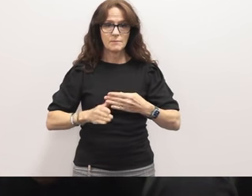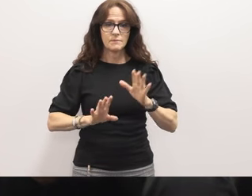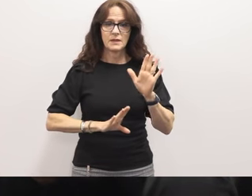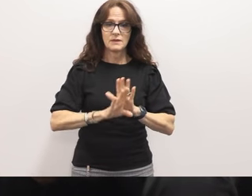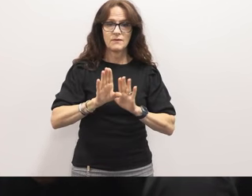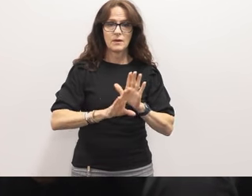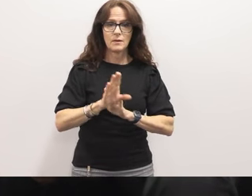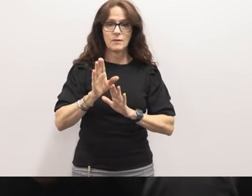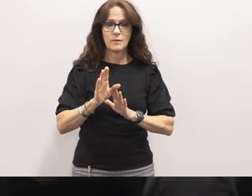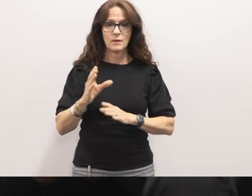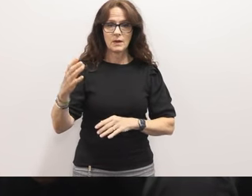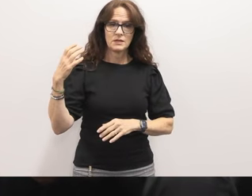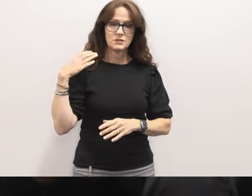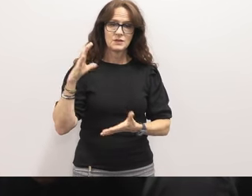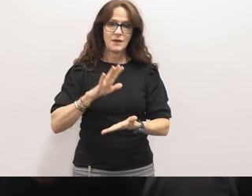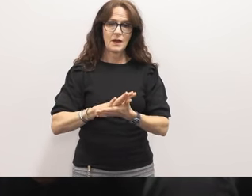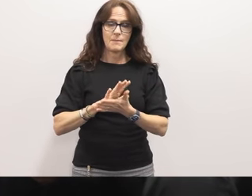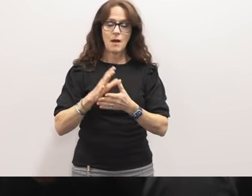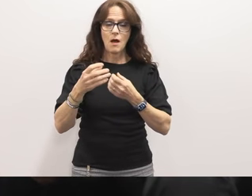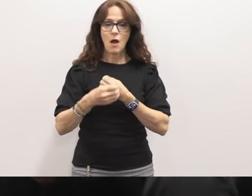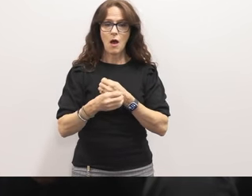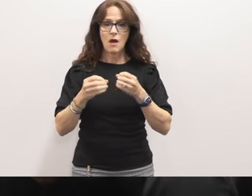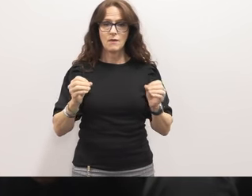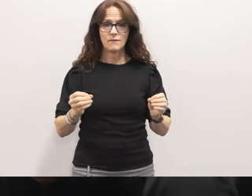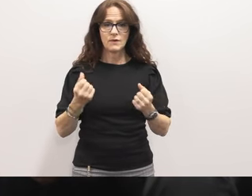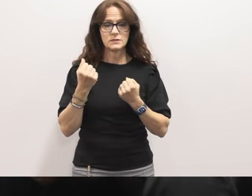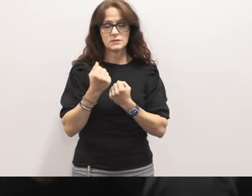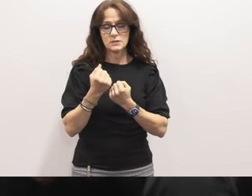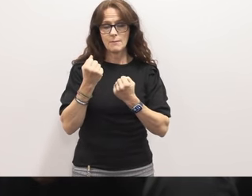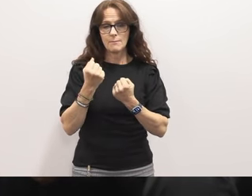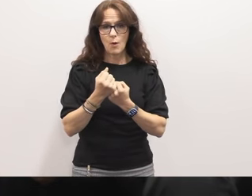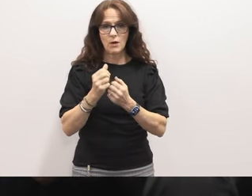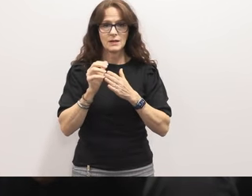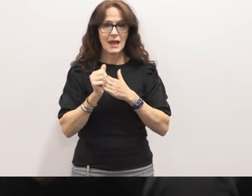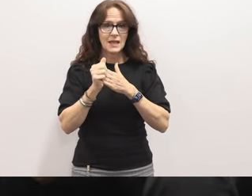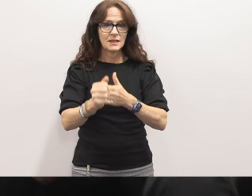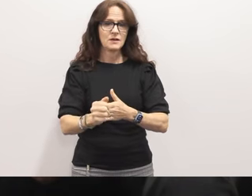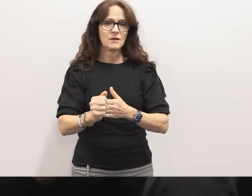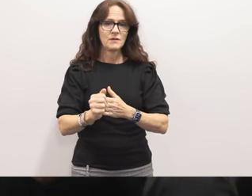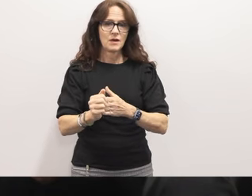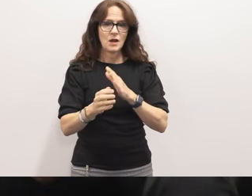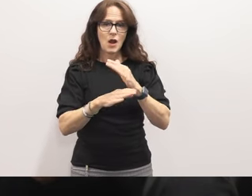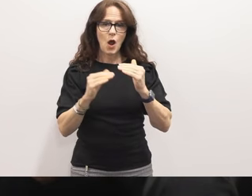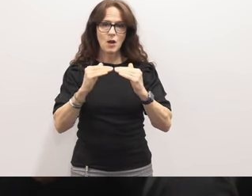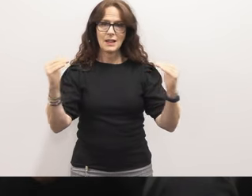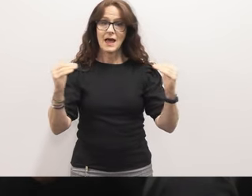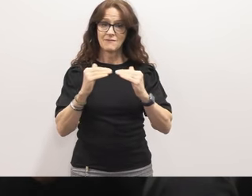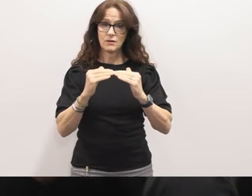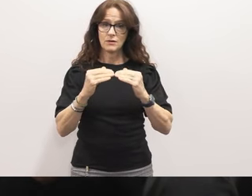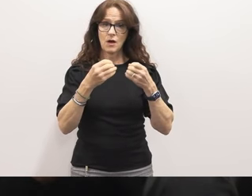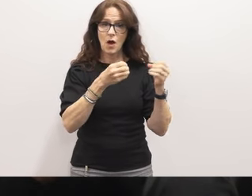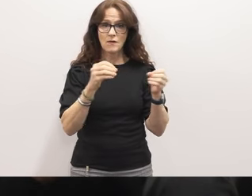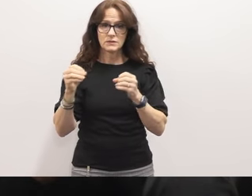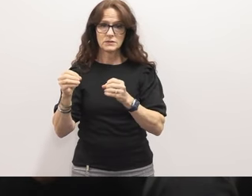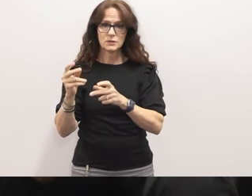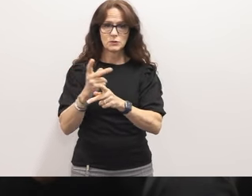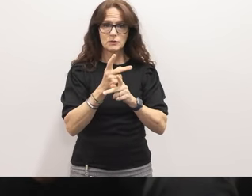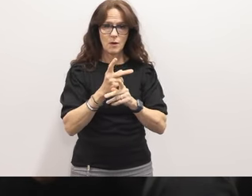of a chief academic office that is in support and leadership of our level offices who supervise principals and think about the whole